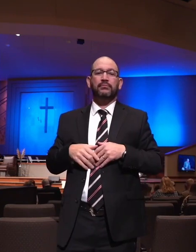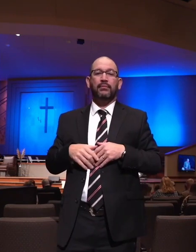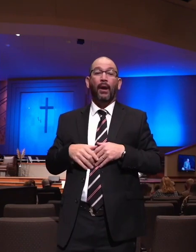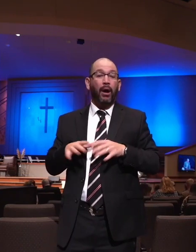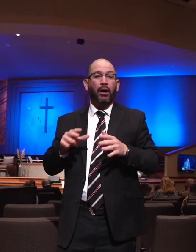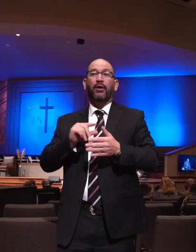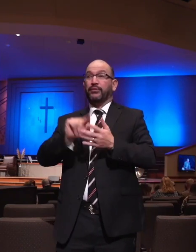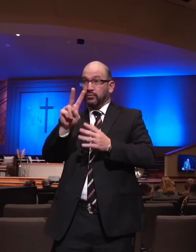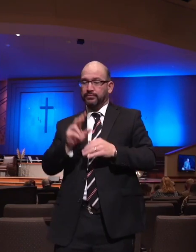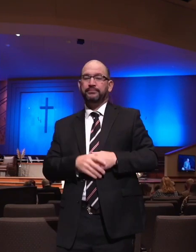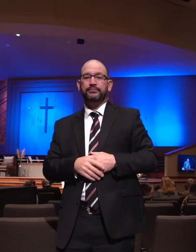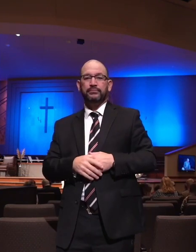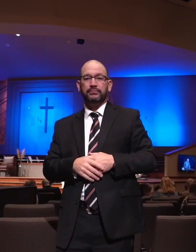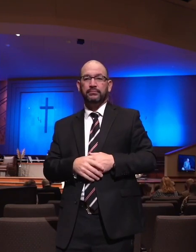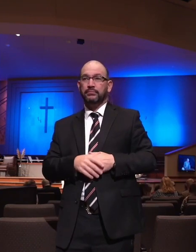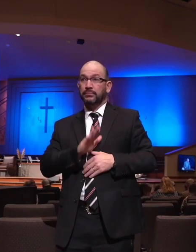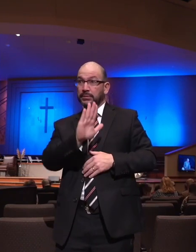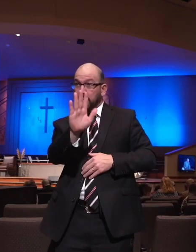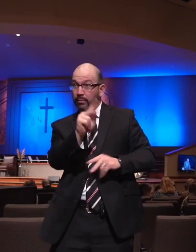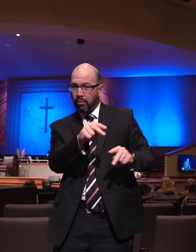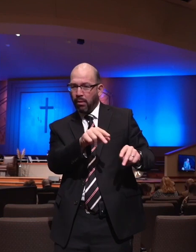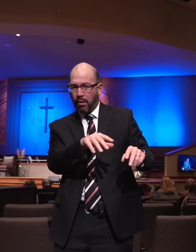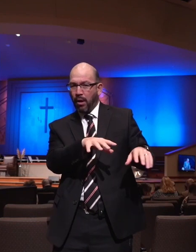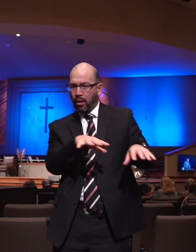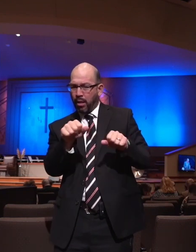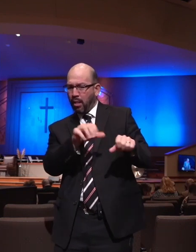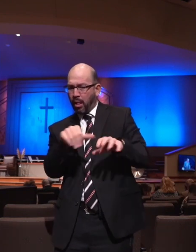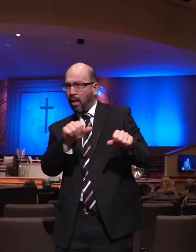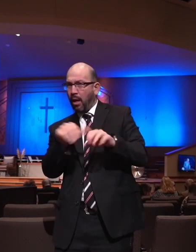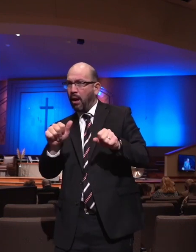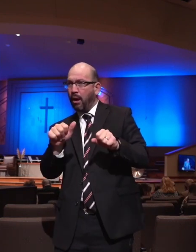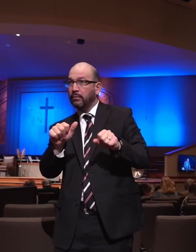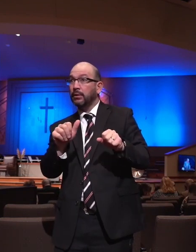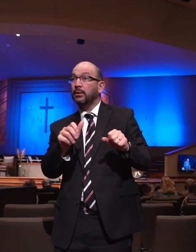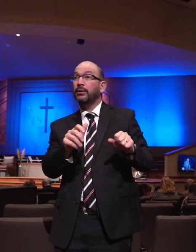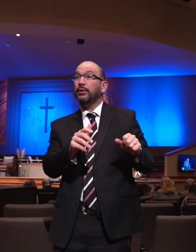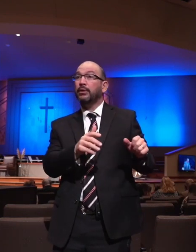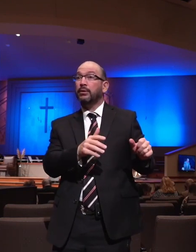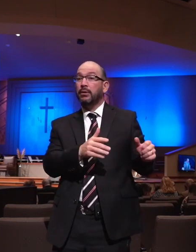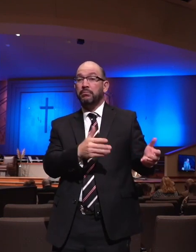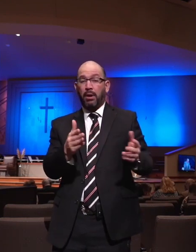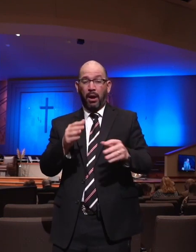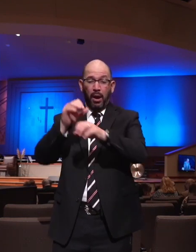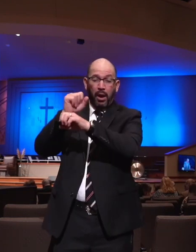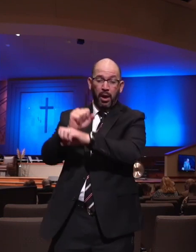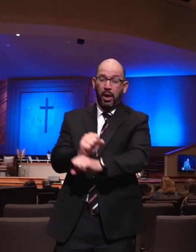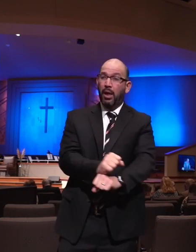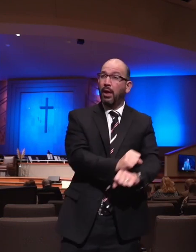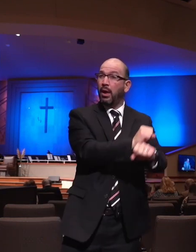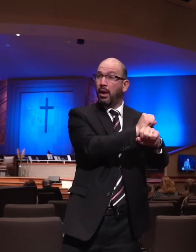gone out by companies and had brought away captive out of the